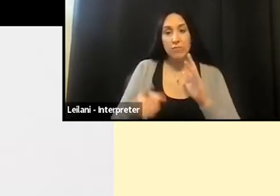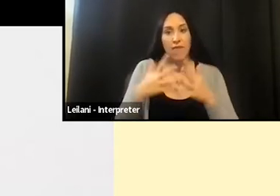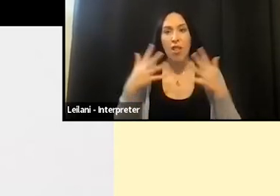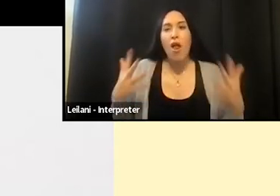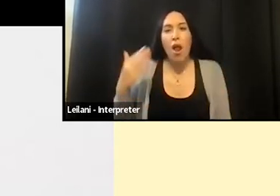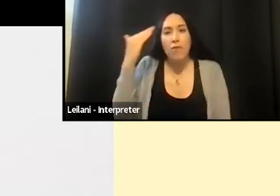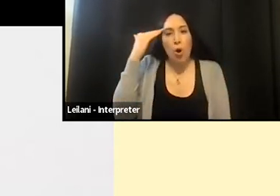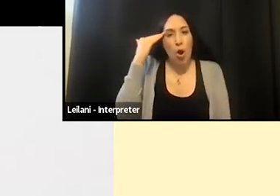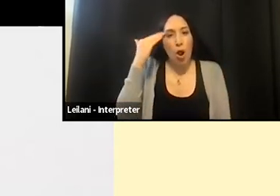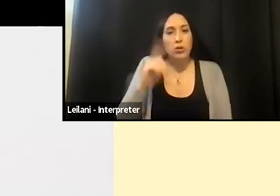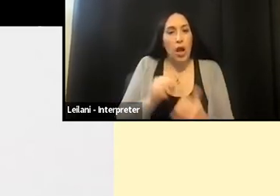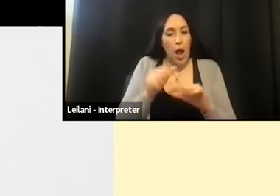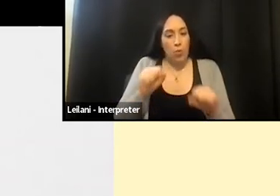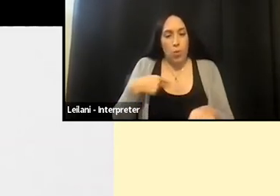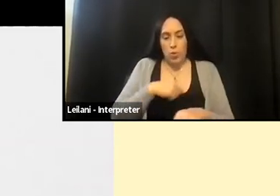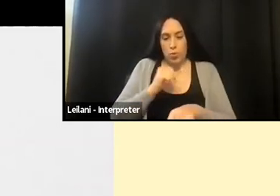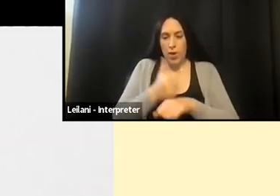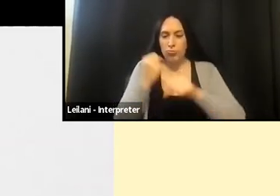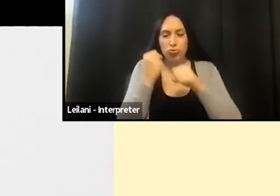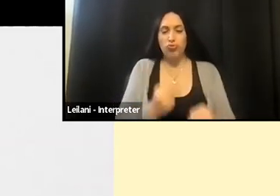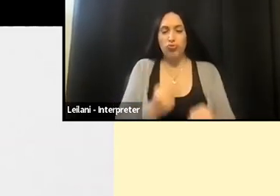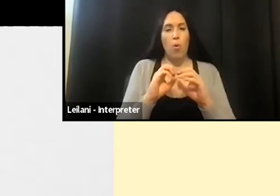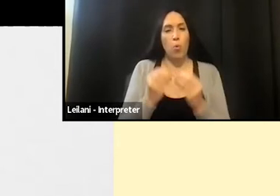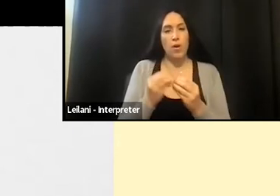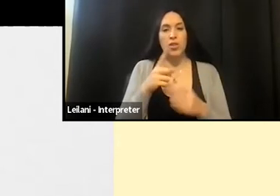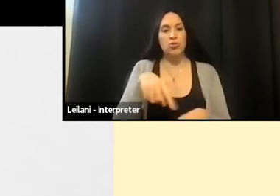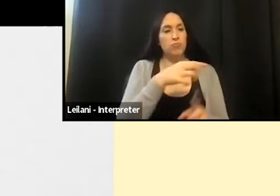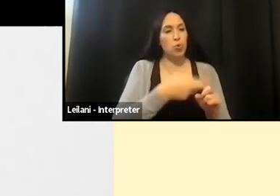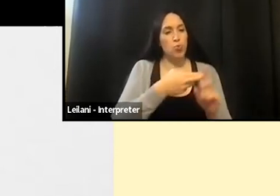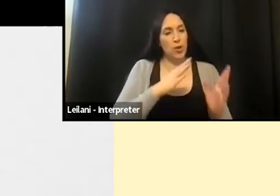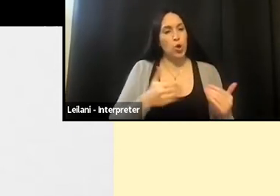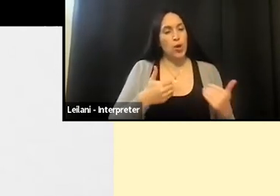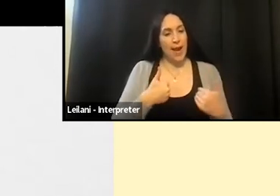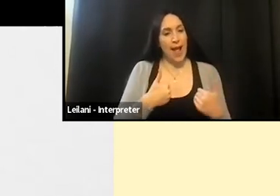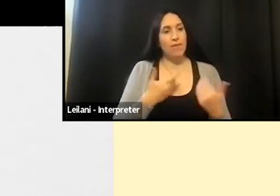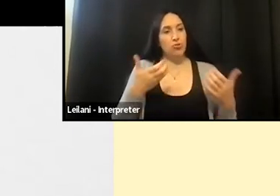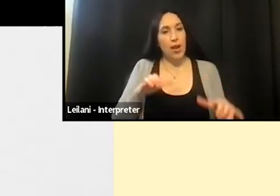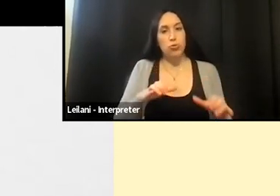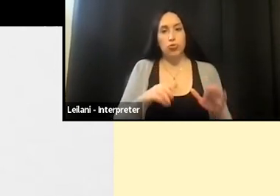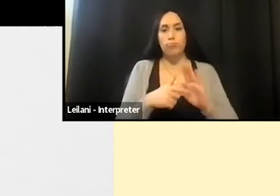where tenants can exercise their rights and also make sure that our elected leaders